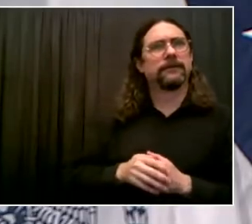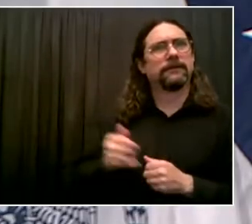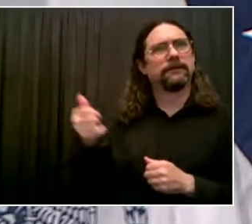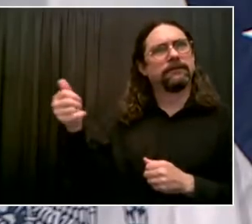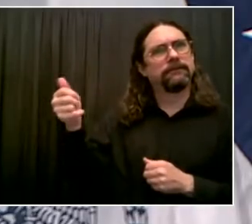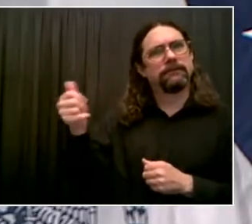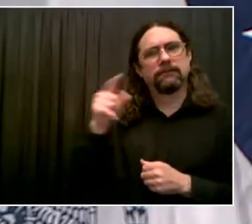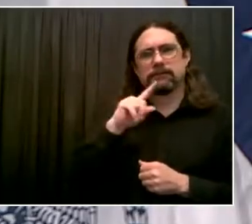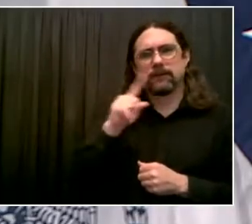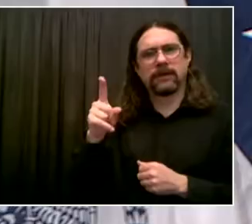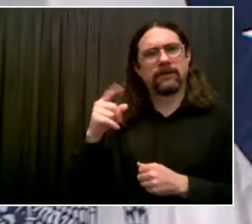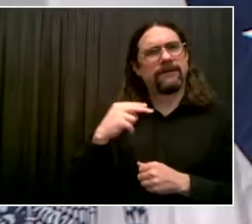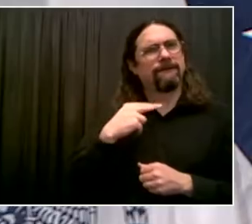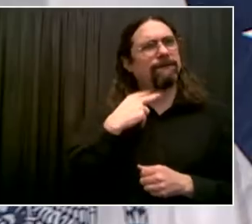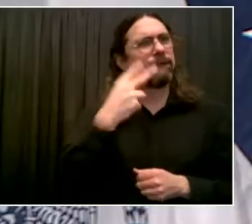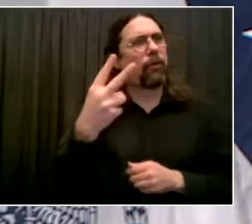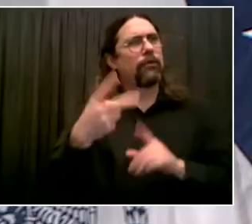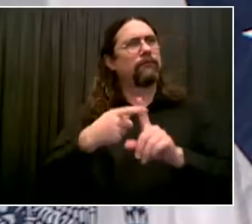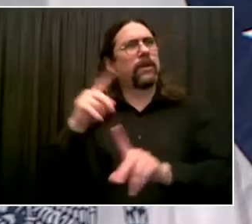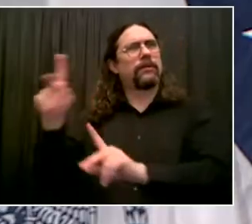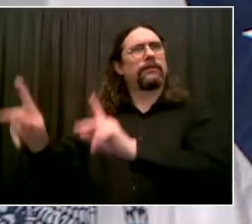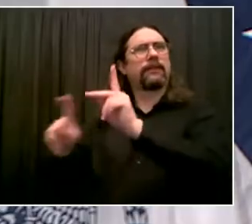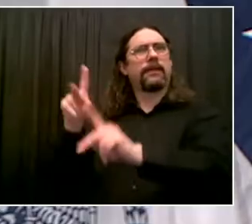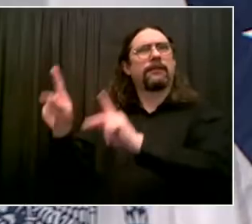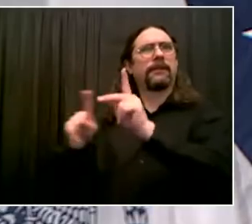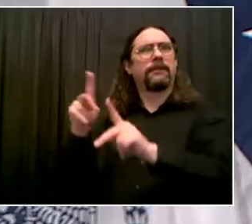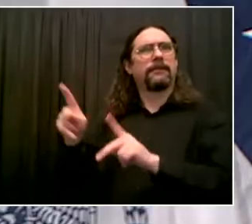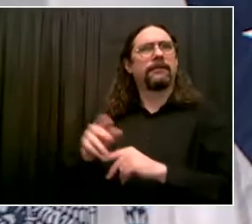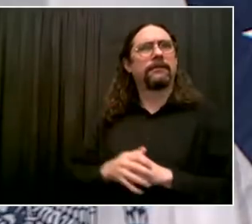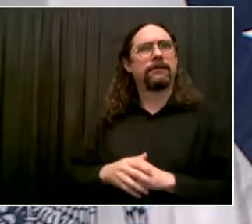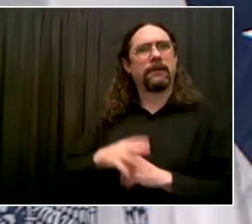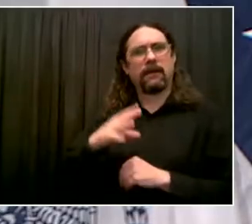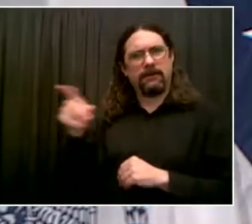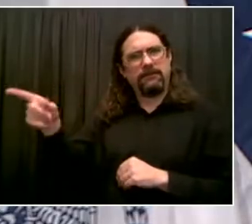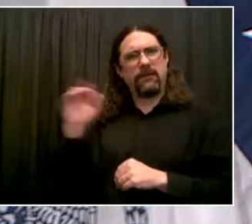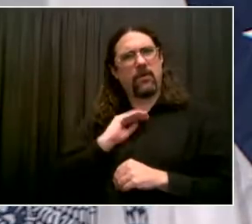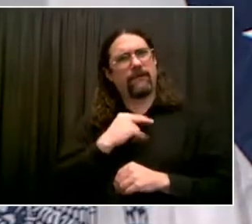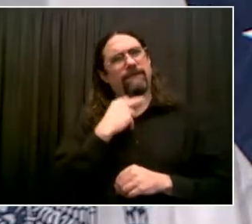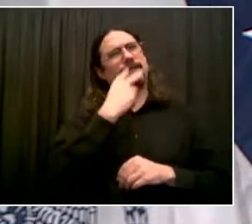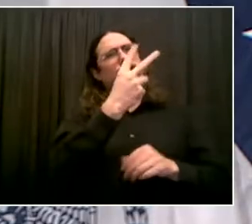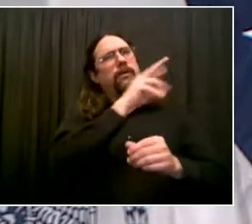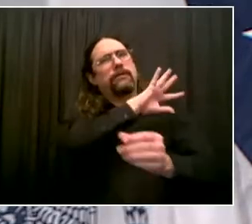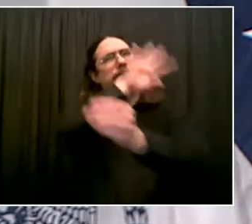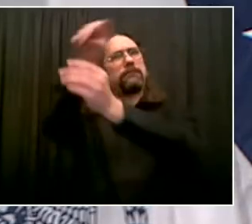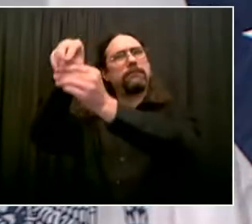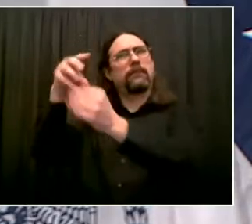VOICE FOR THE COMMUNITY AND A LEADER HERE IN NEW YORK CITY BUT